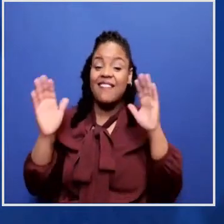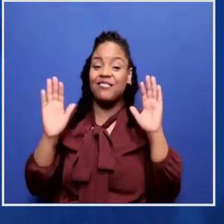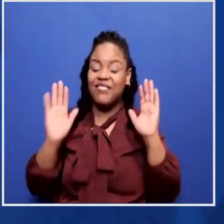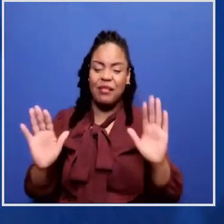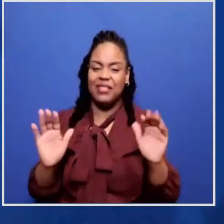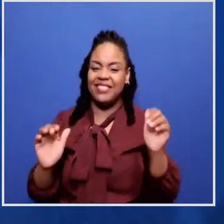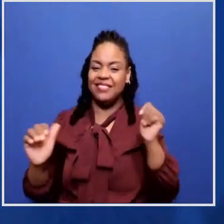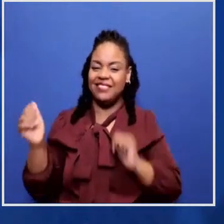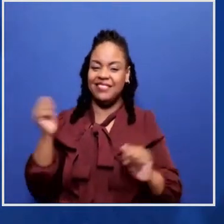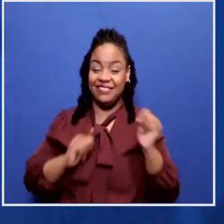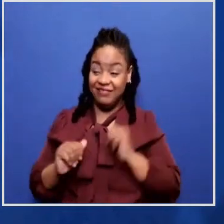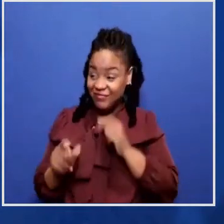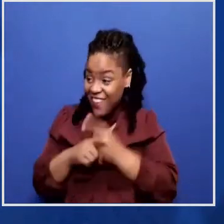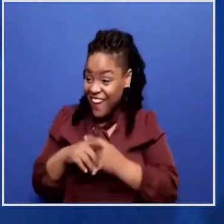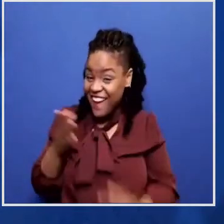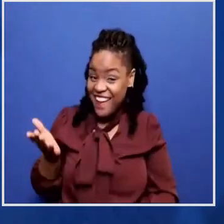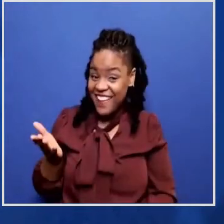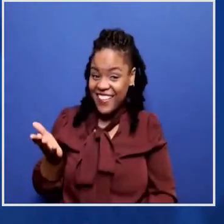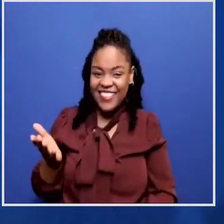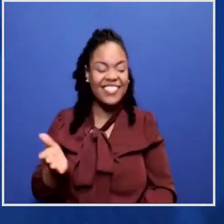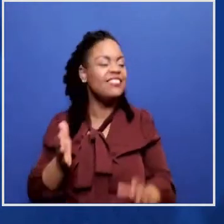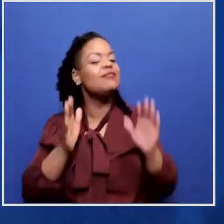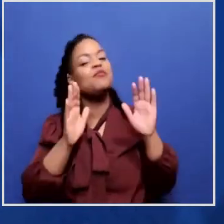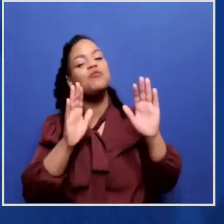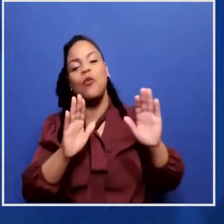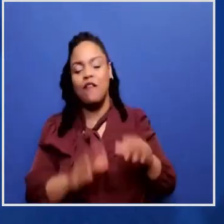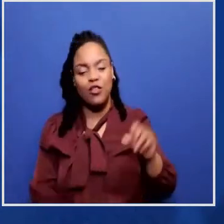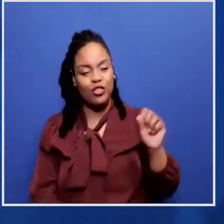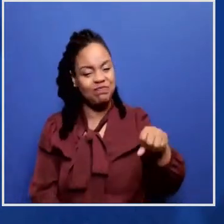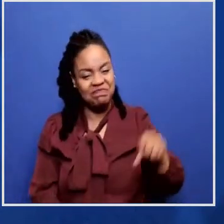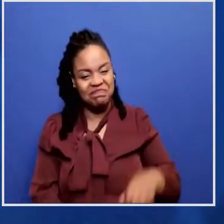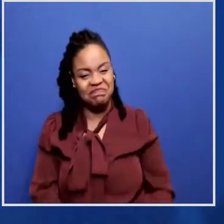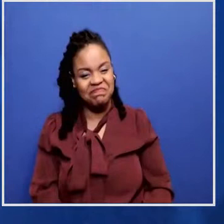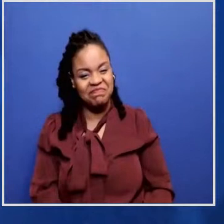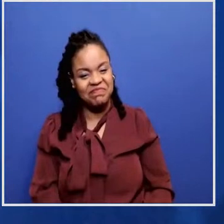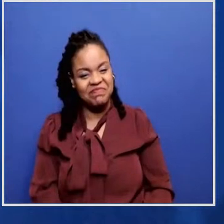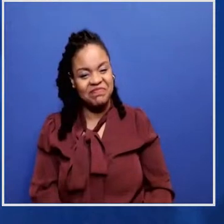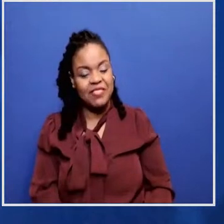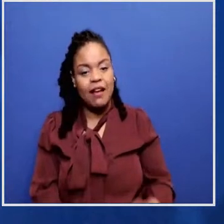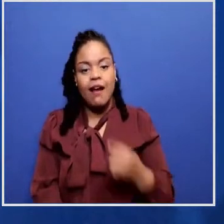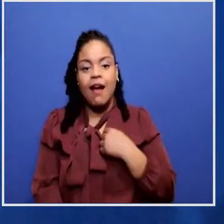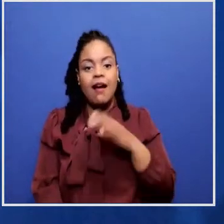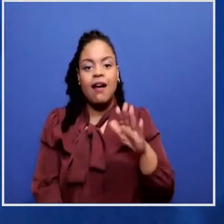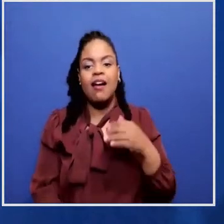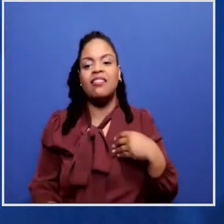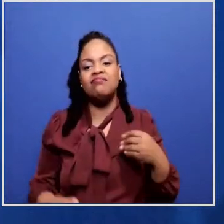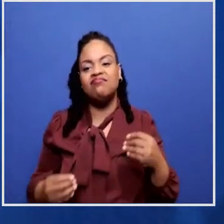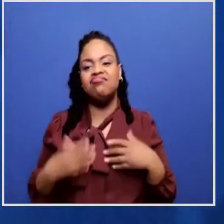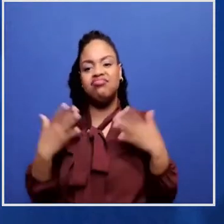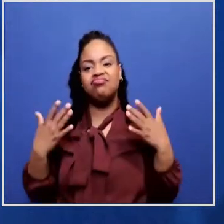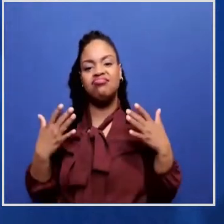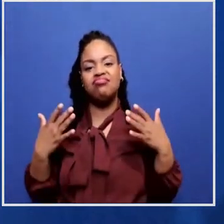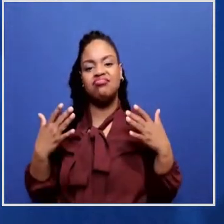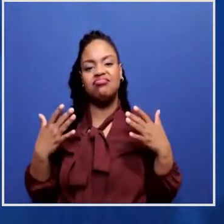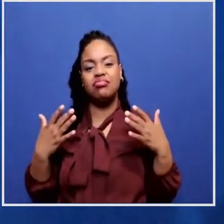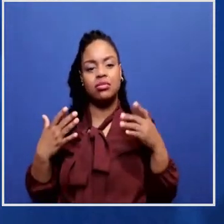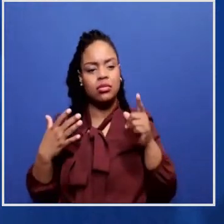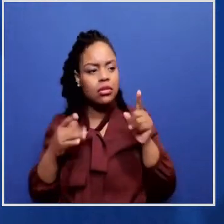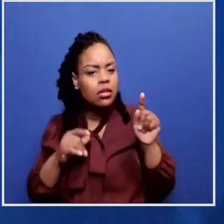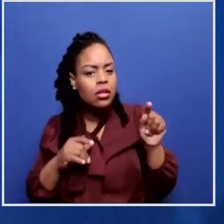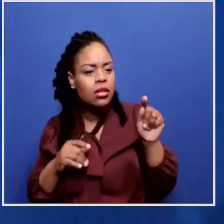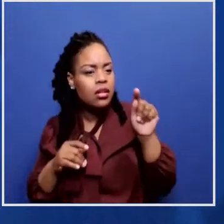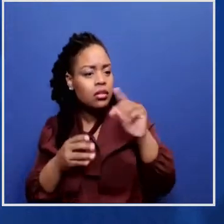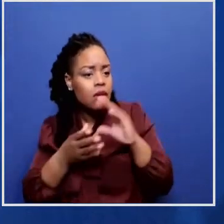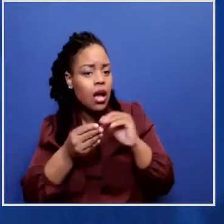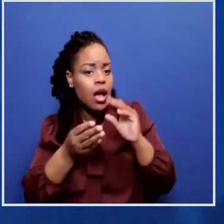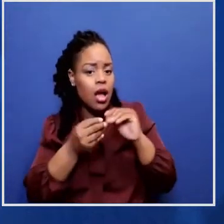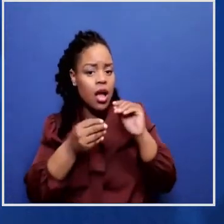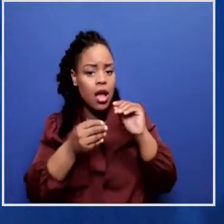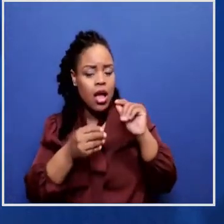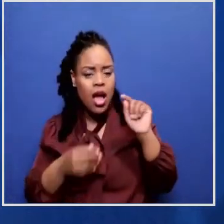THIS, SEAN --